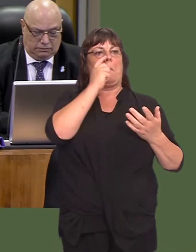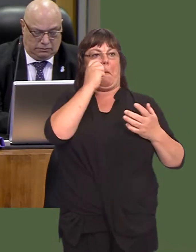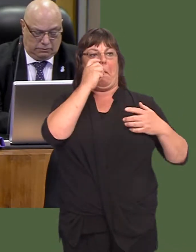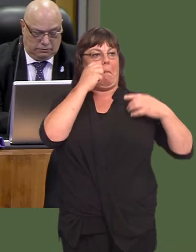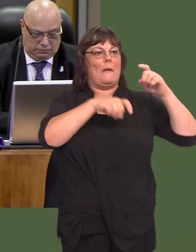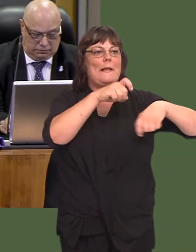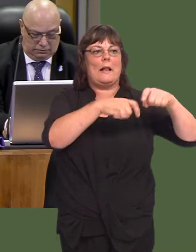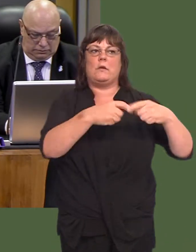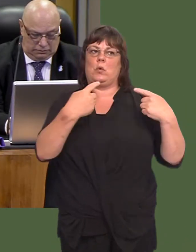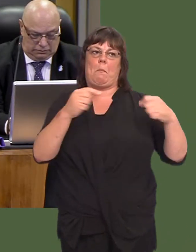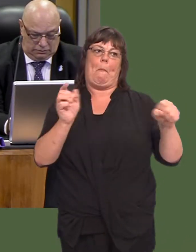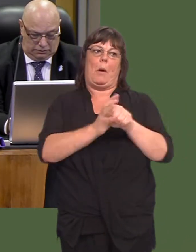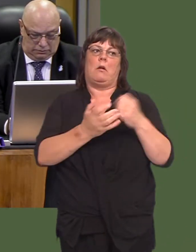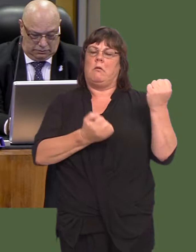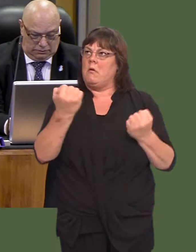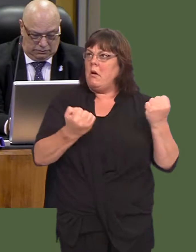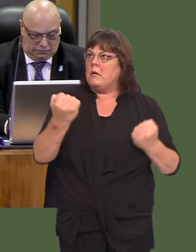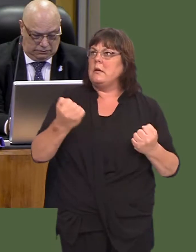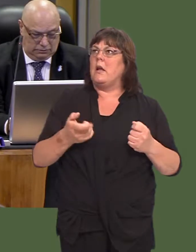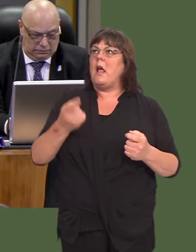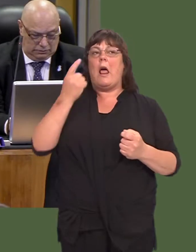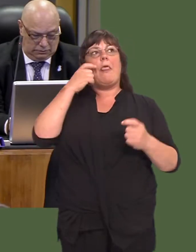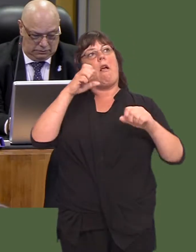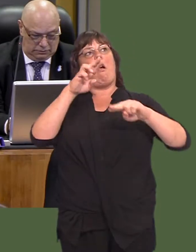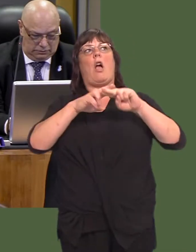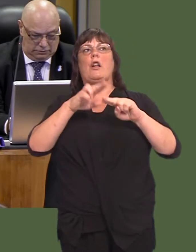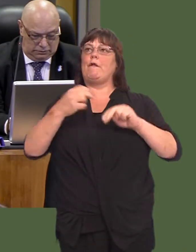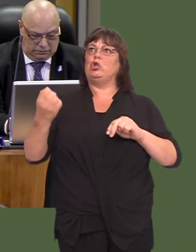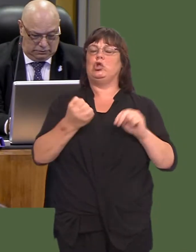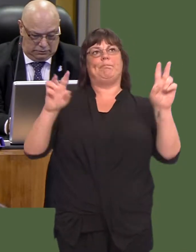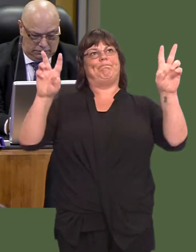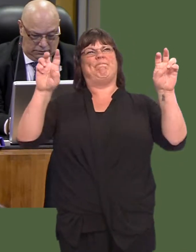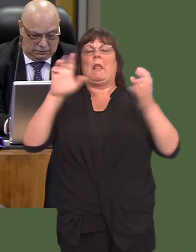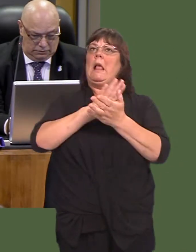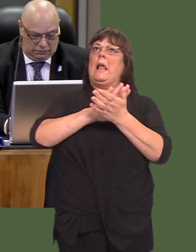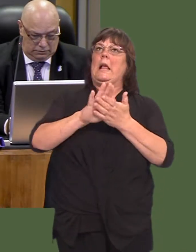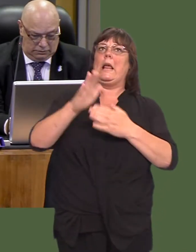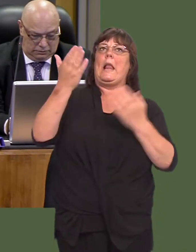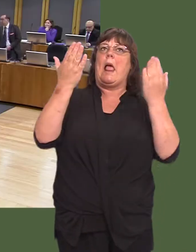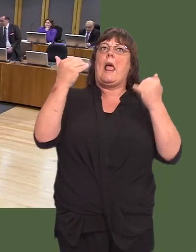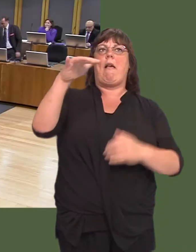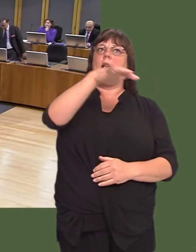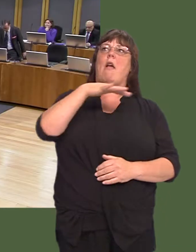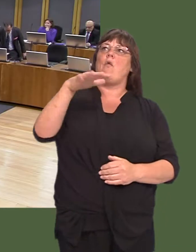And, really, I do think we should have the ambition to declare Cardiff a clean air zone, so I encourage you to do that as soon as possible.